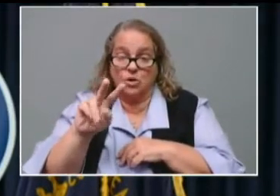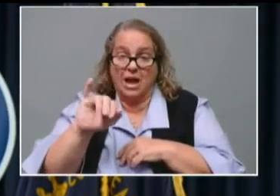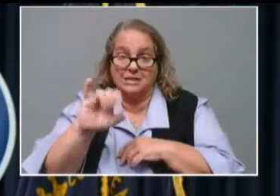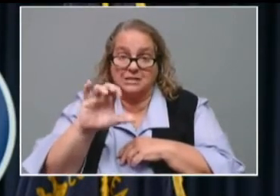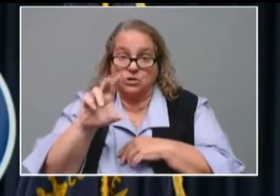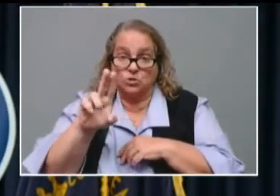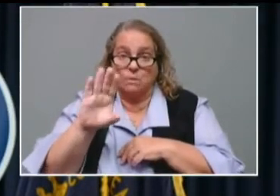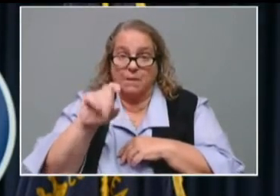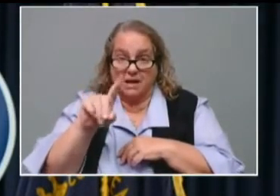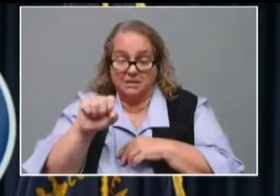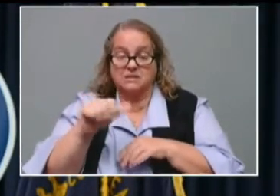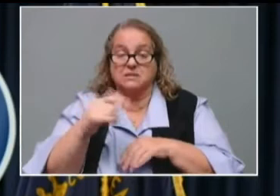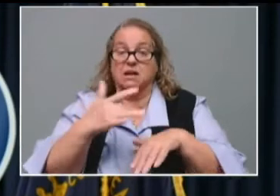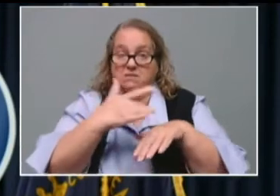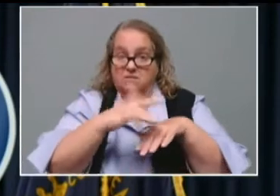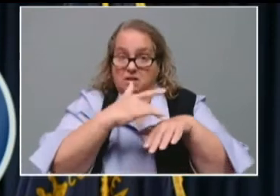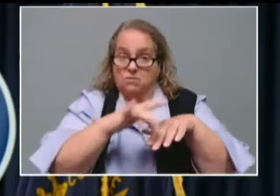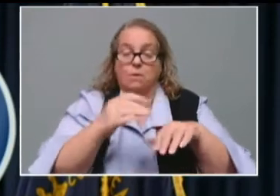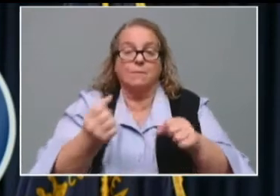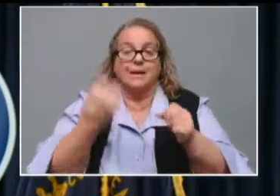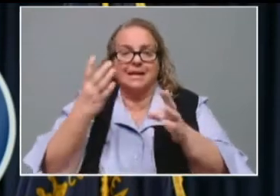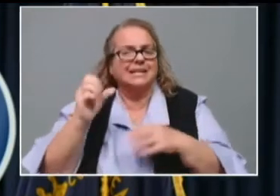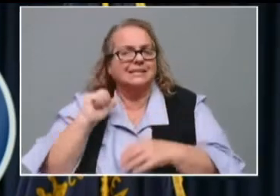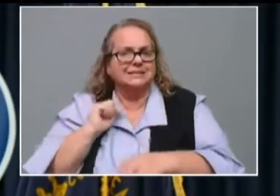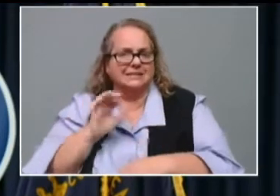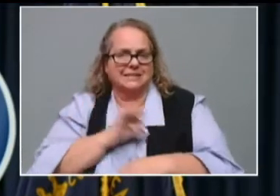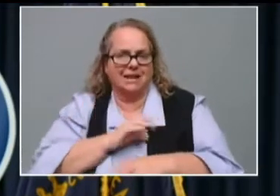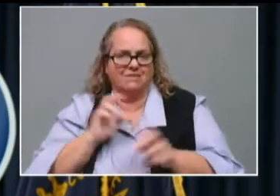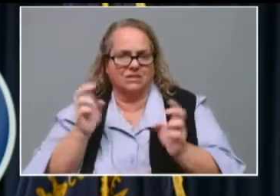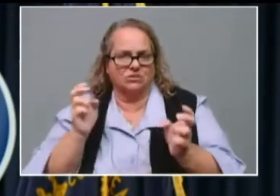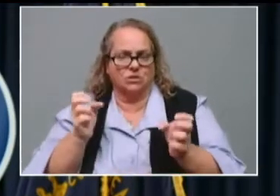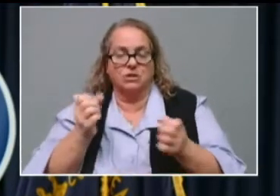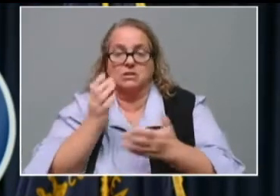that is staffing. And remember some hospitals that had to create new I. C.